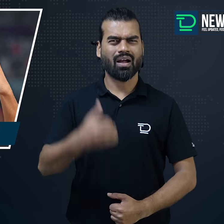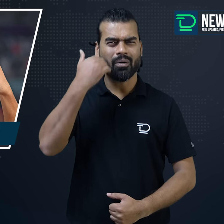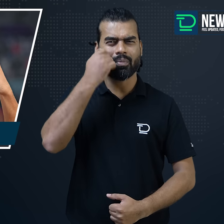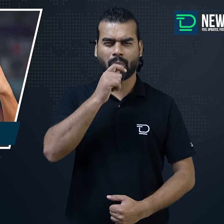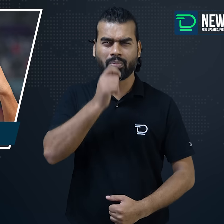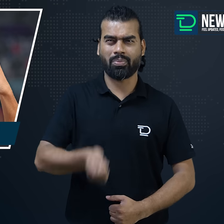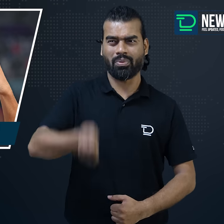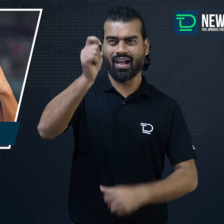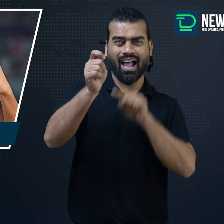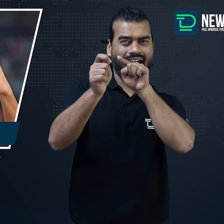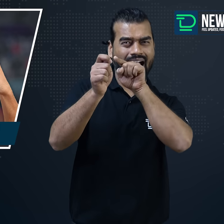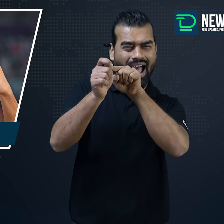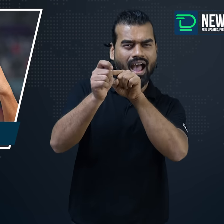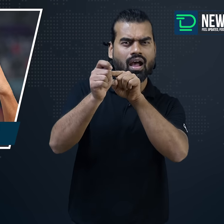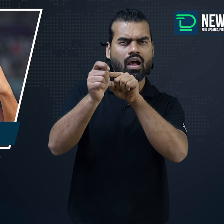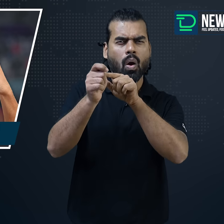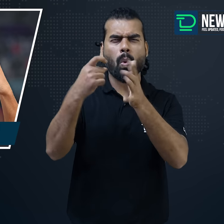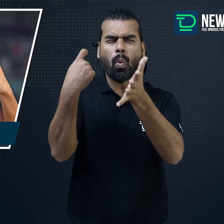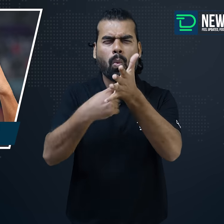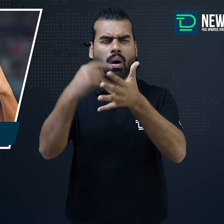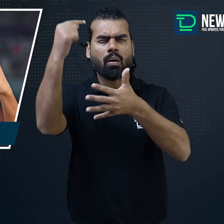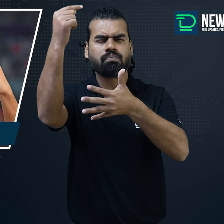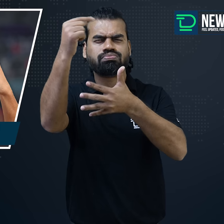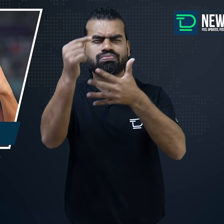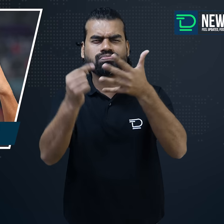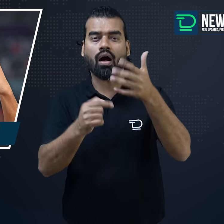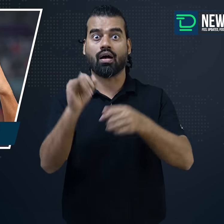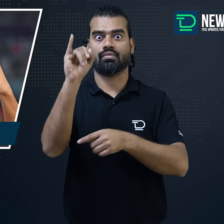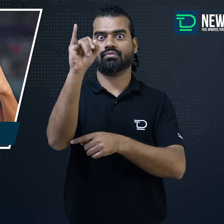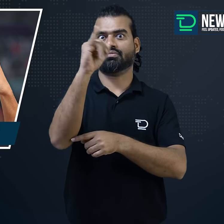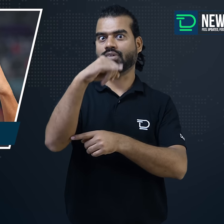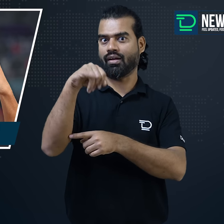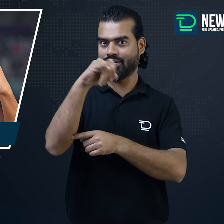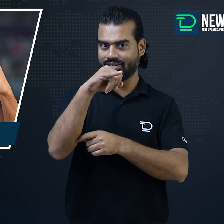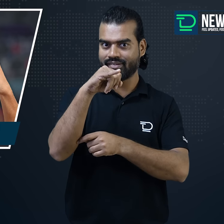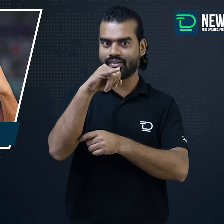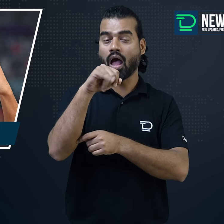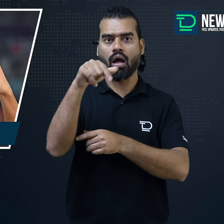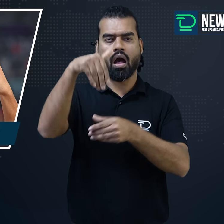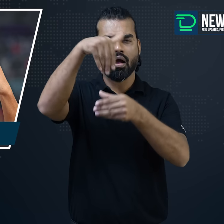There are a total of six offenses that can lead to a yellow card, including: